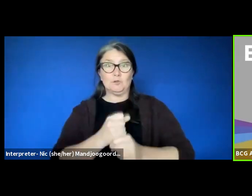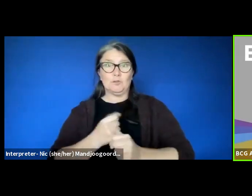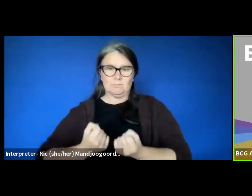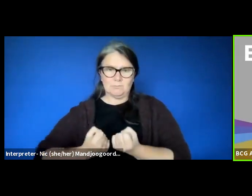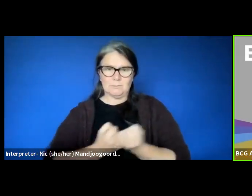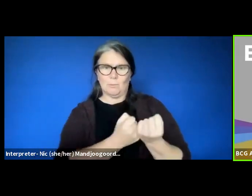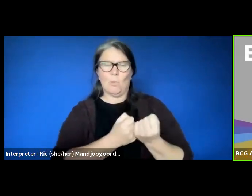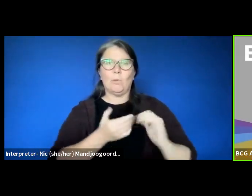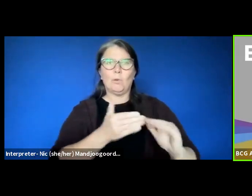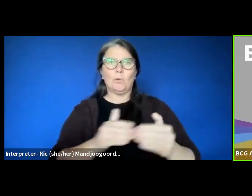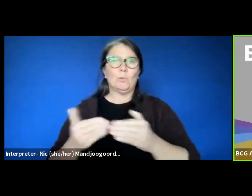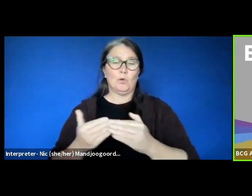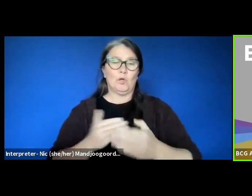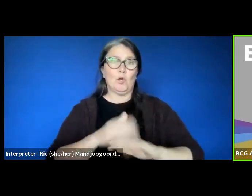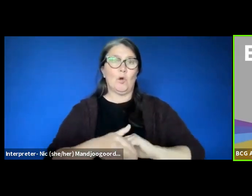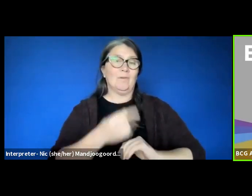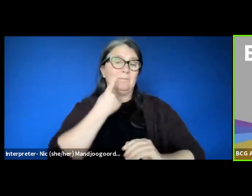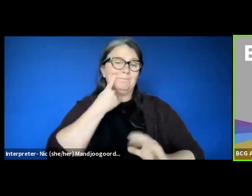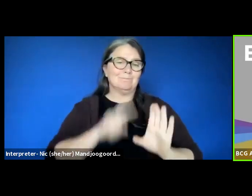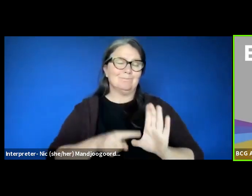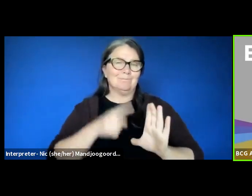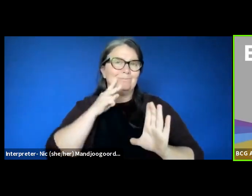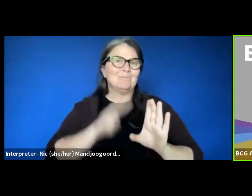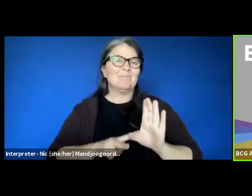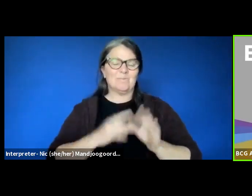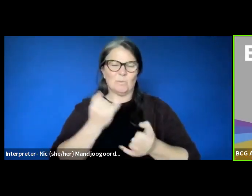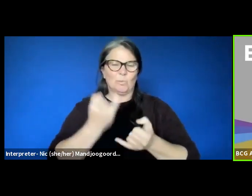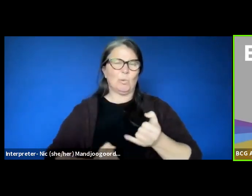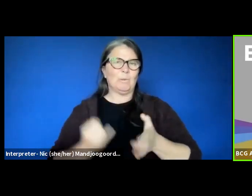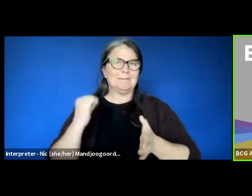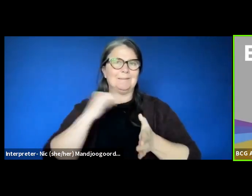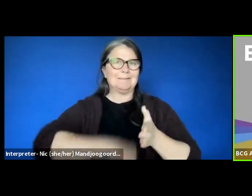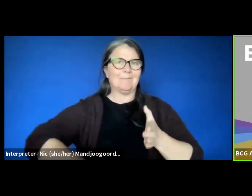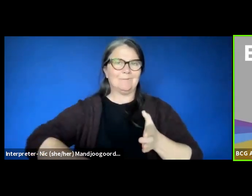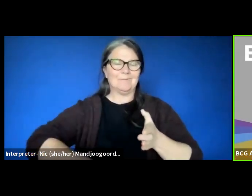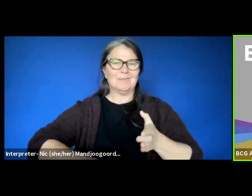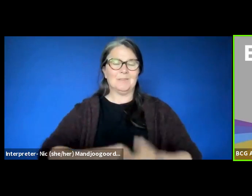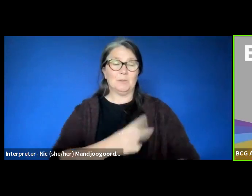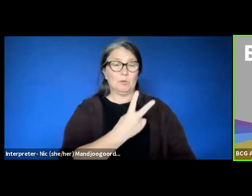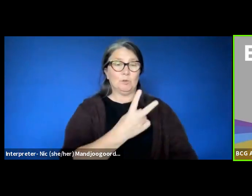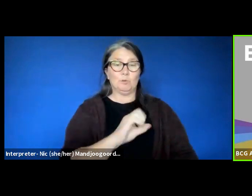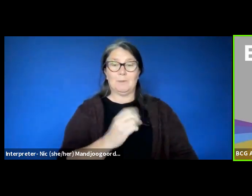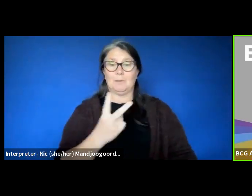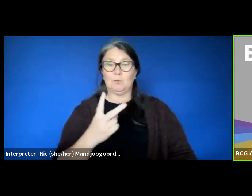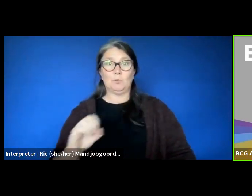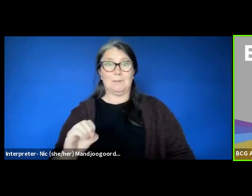through the. evening even tougher times of tougher times over the last two years. I think I think 20 2022